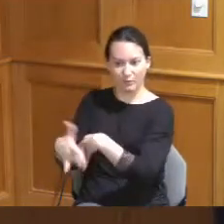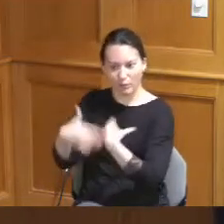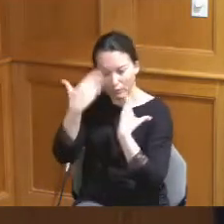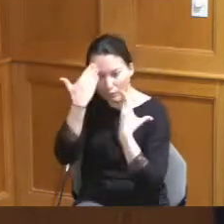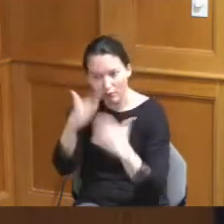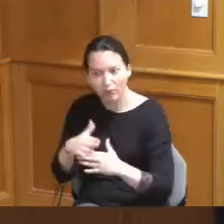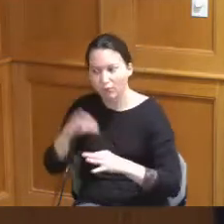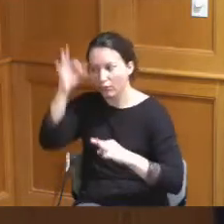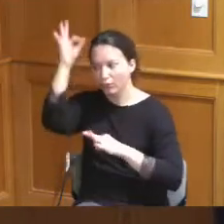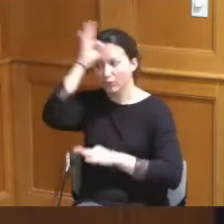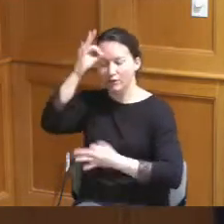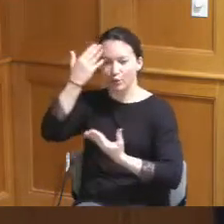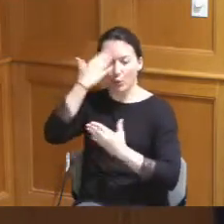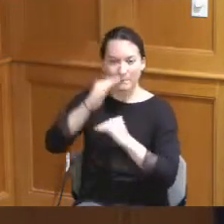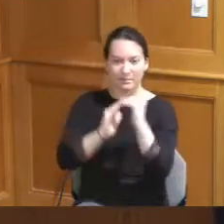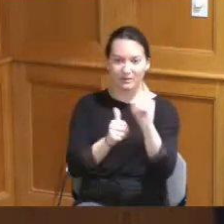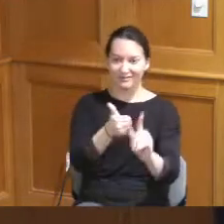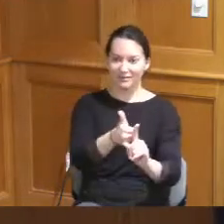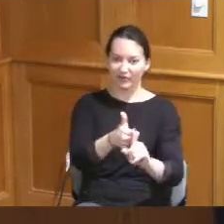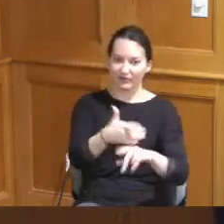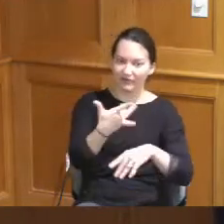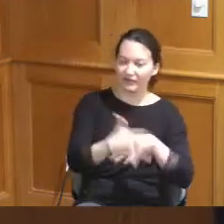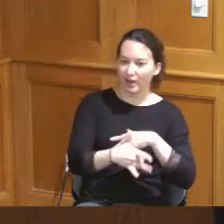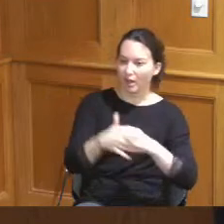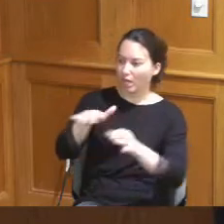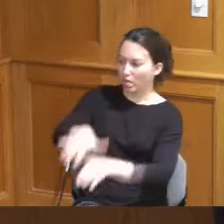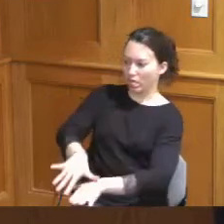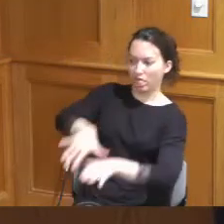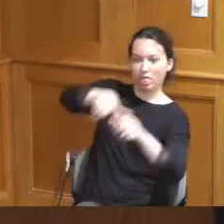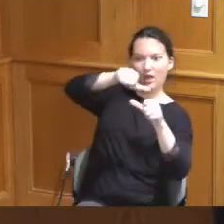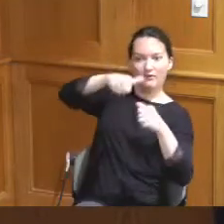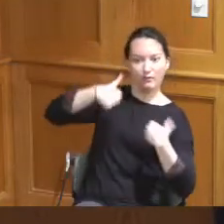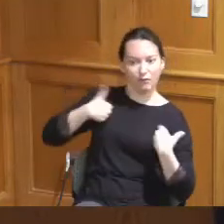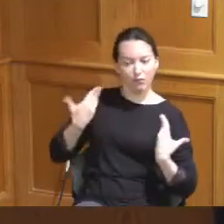know the building was vacant they didn't know they had left and I didn't know how we go from